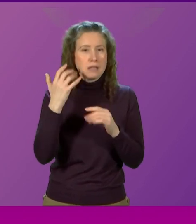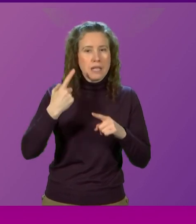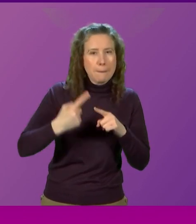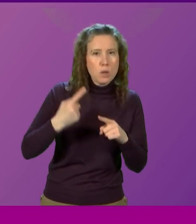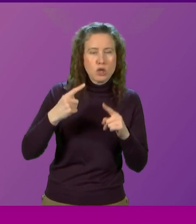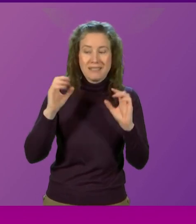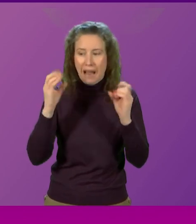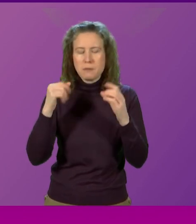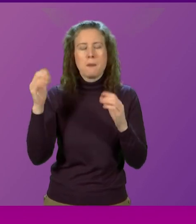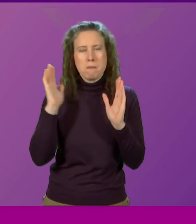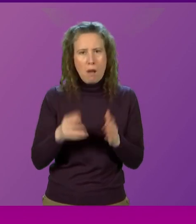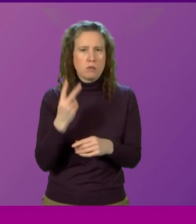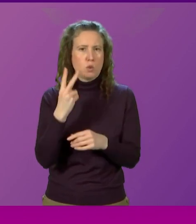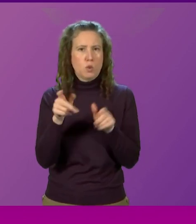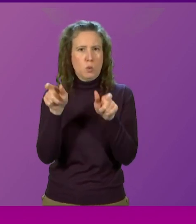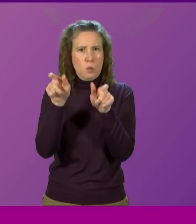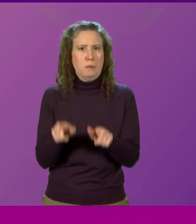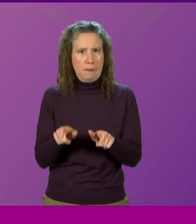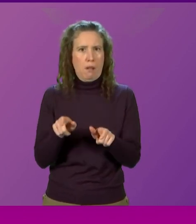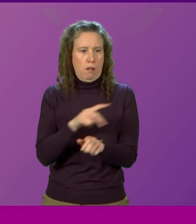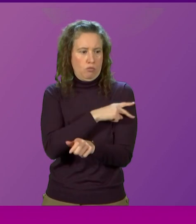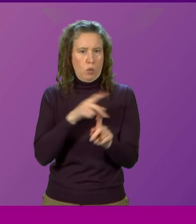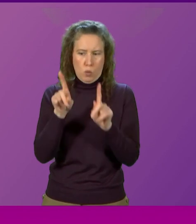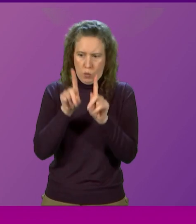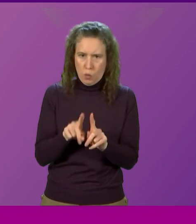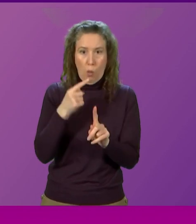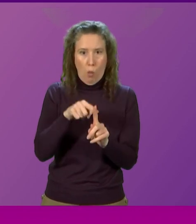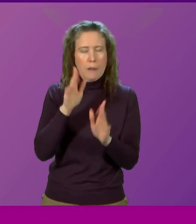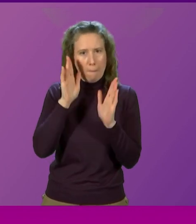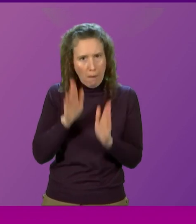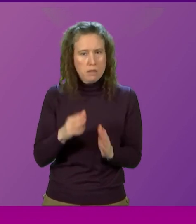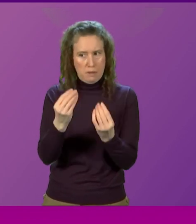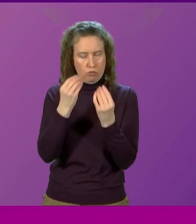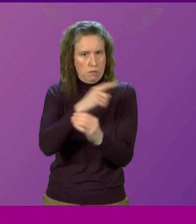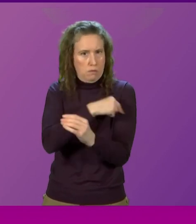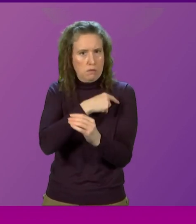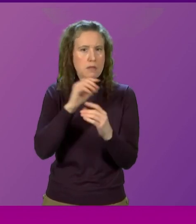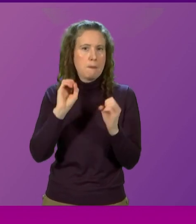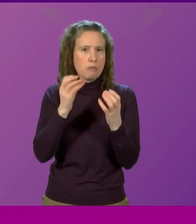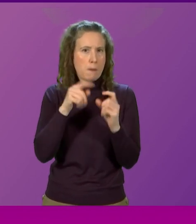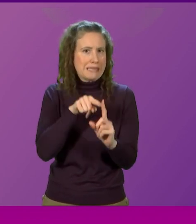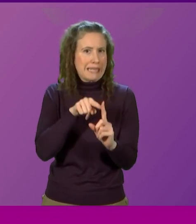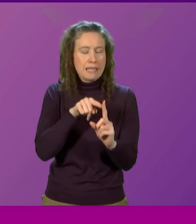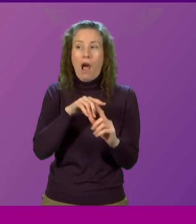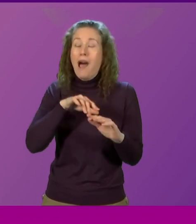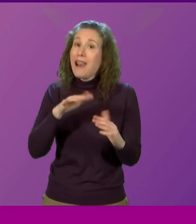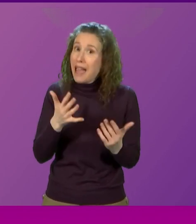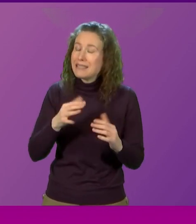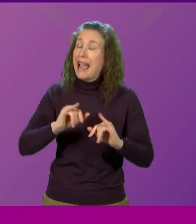should be double crewed, with at least one member being a paramedic, unless there are exceptional circumstances.